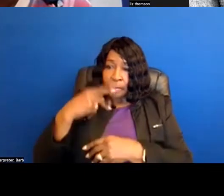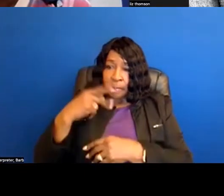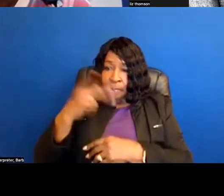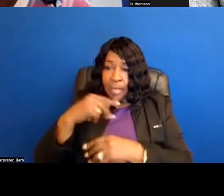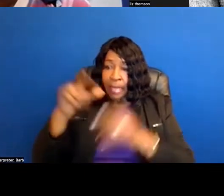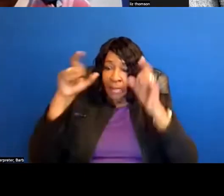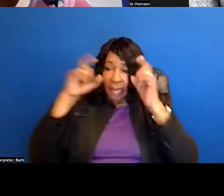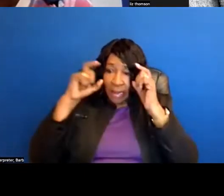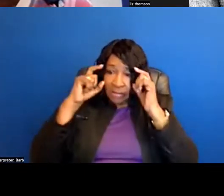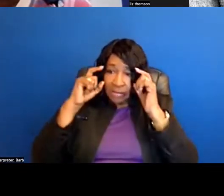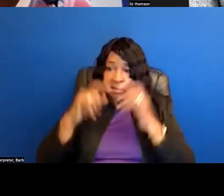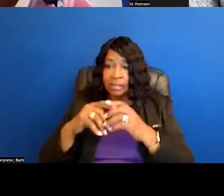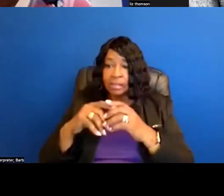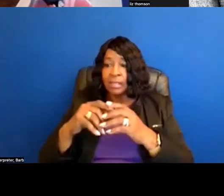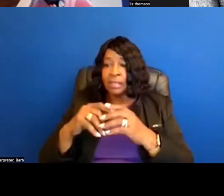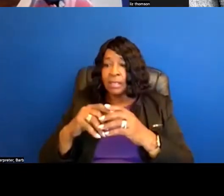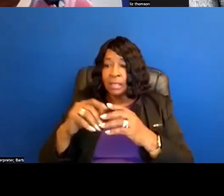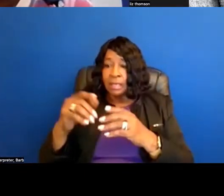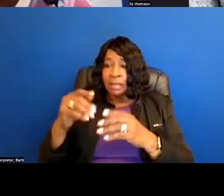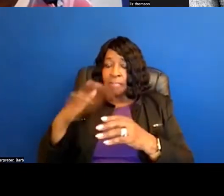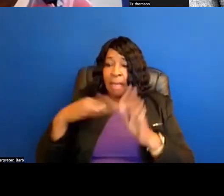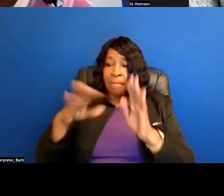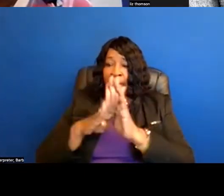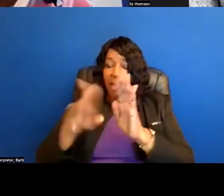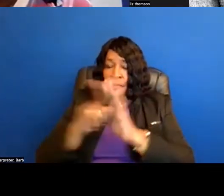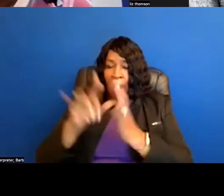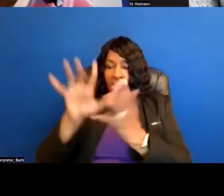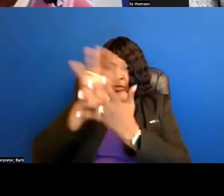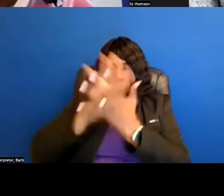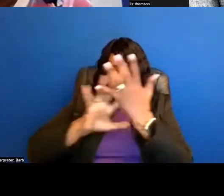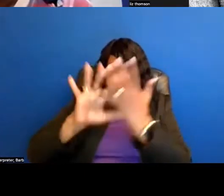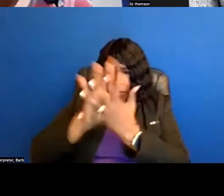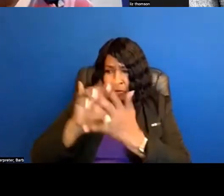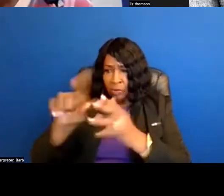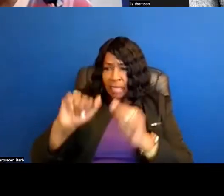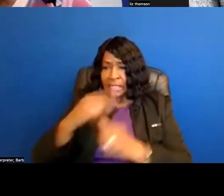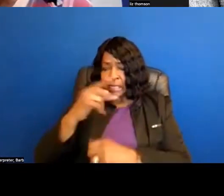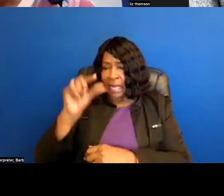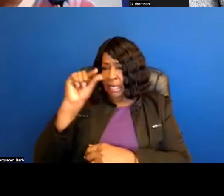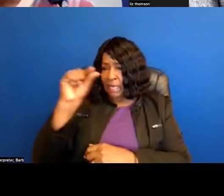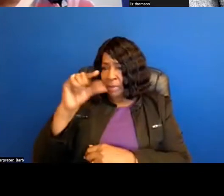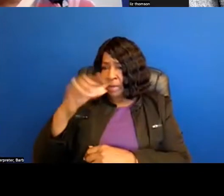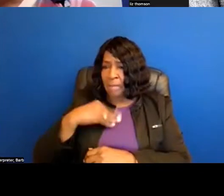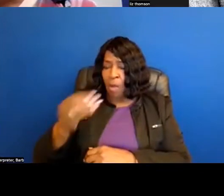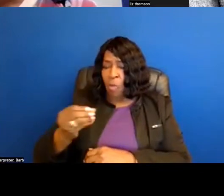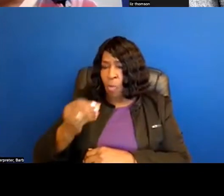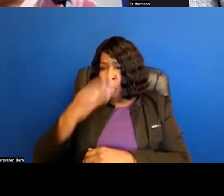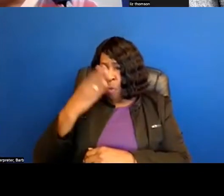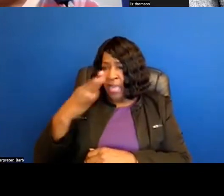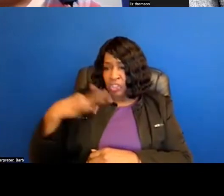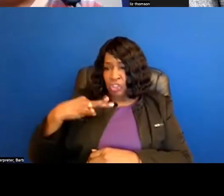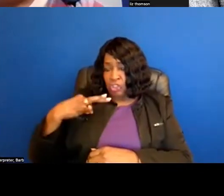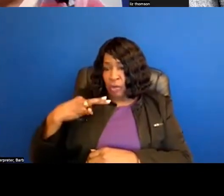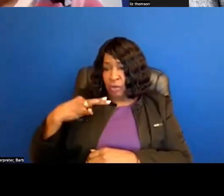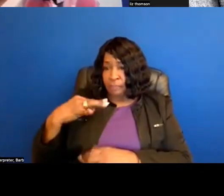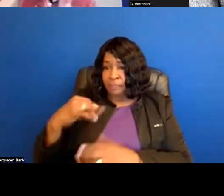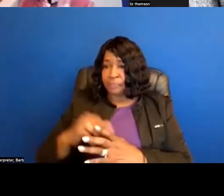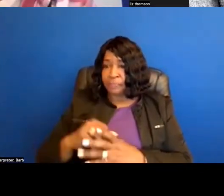and my background is blurred and you can see a little bit of my white shirt peeping through the camera.